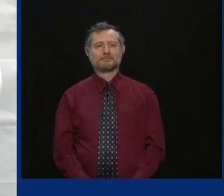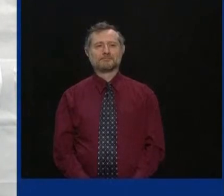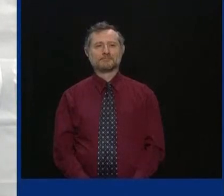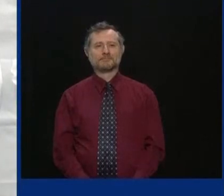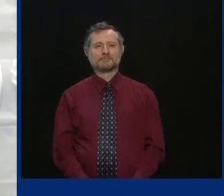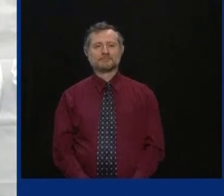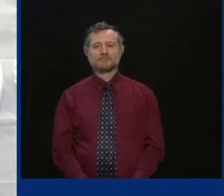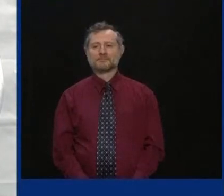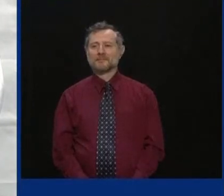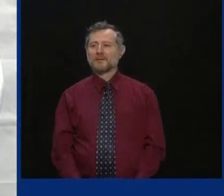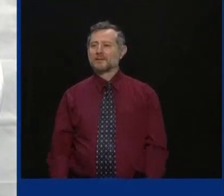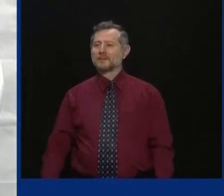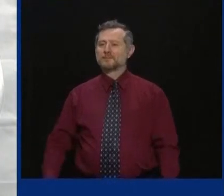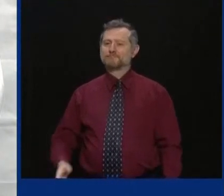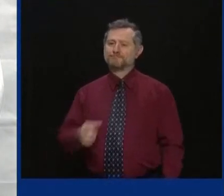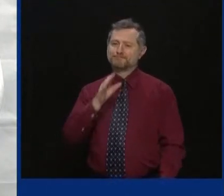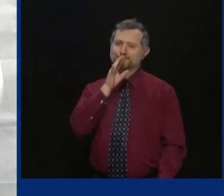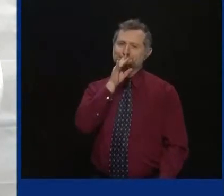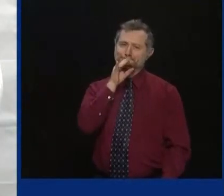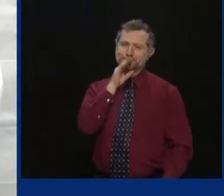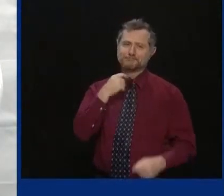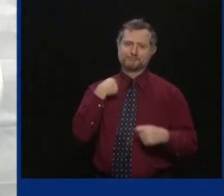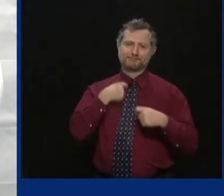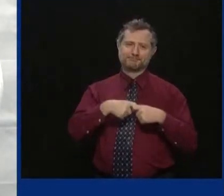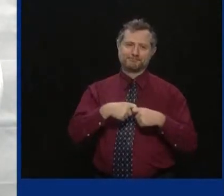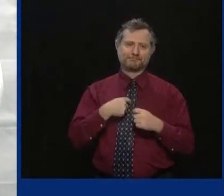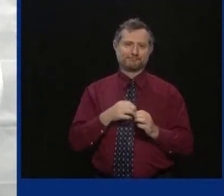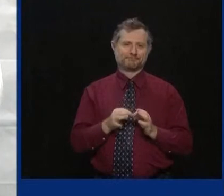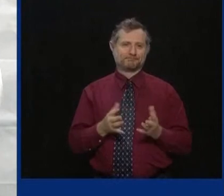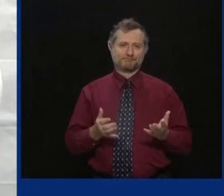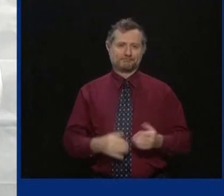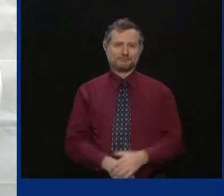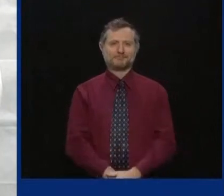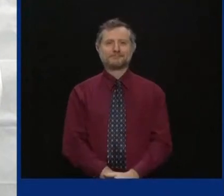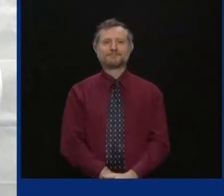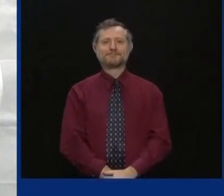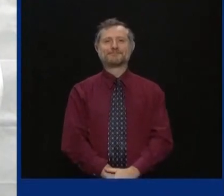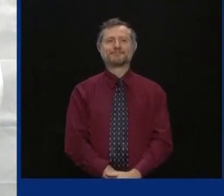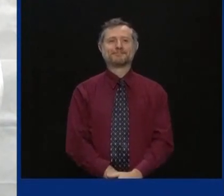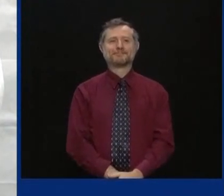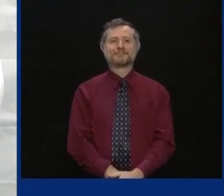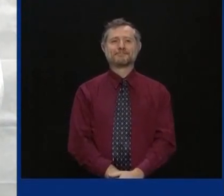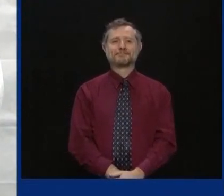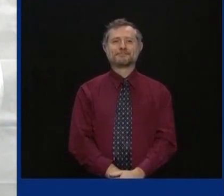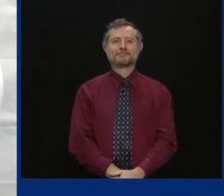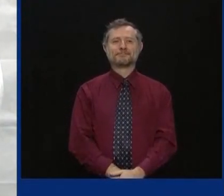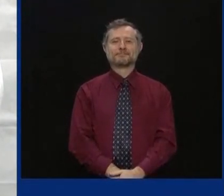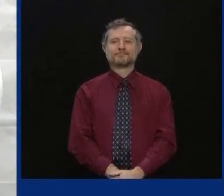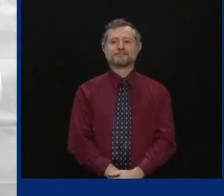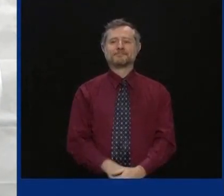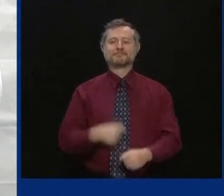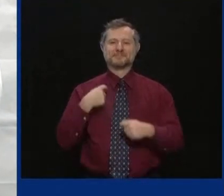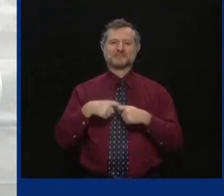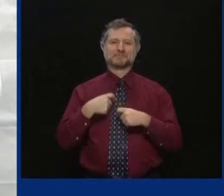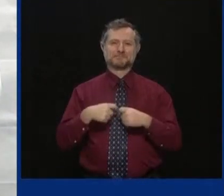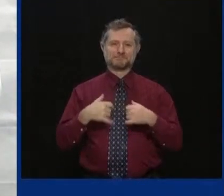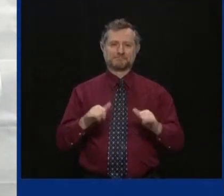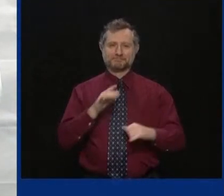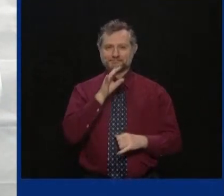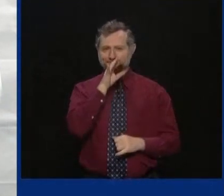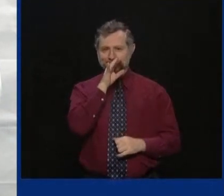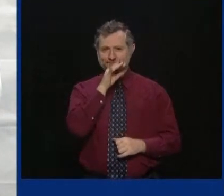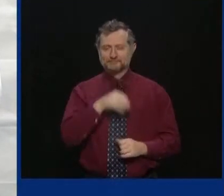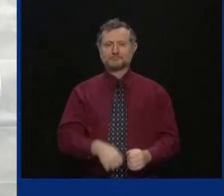MUNOZ NOW.